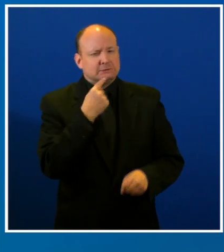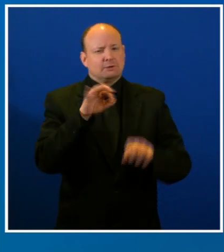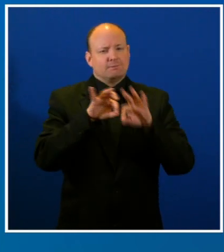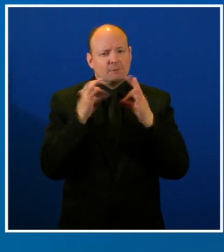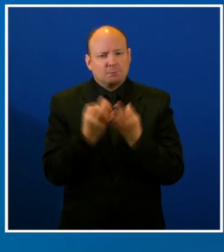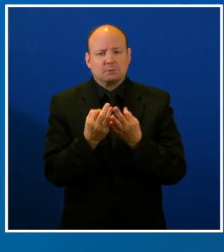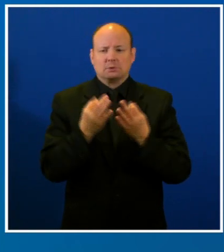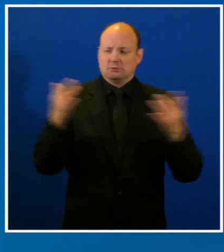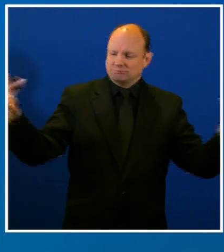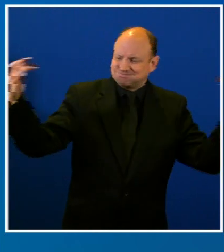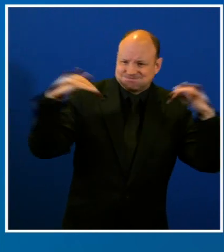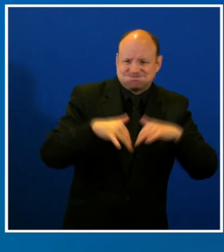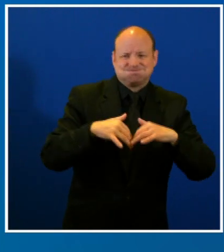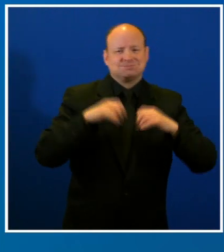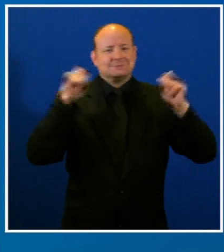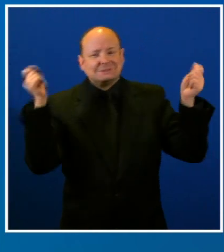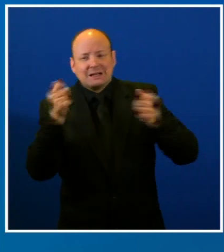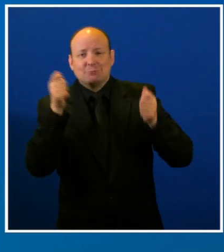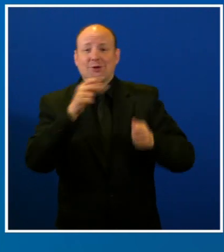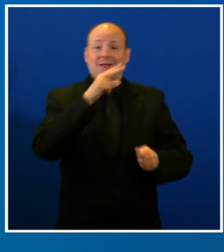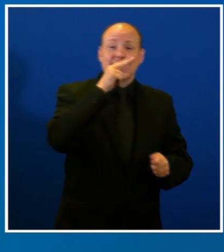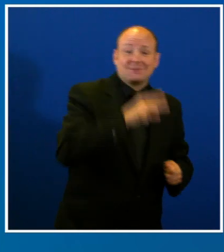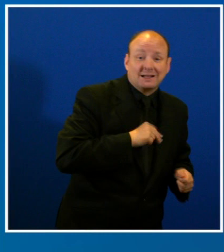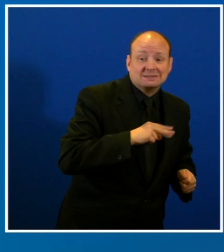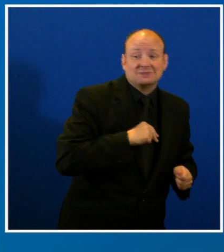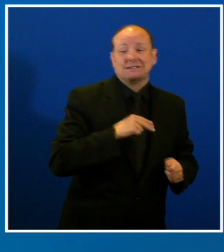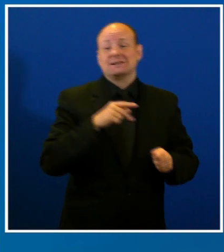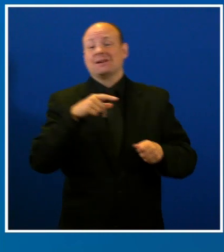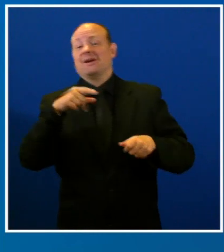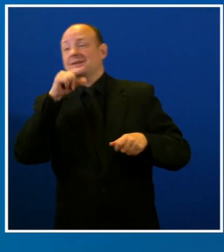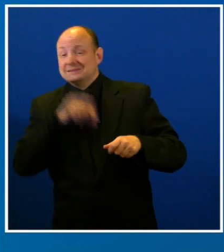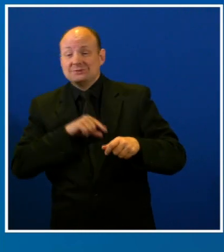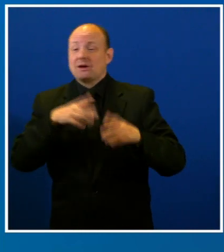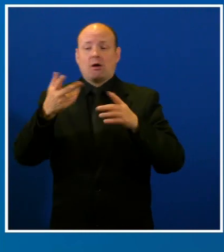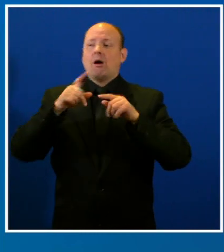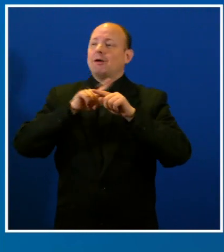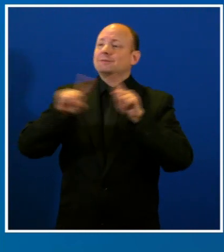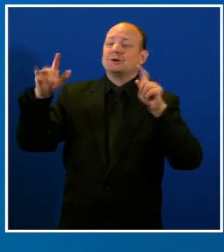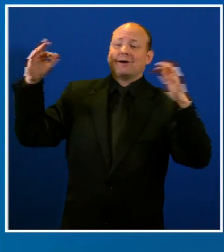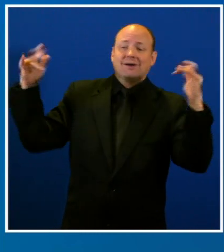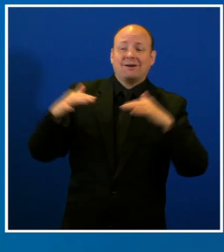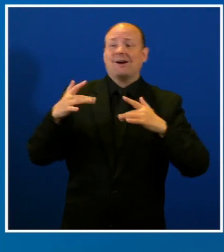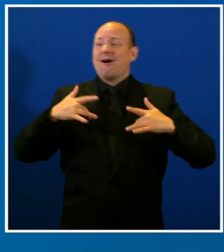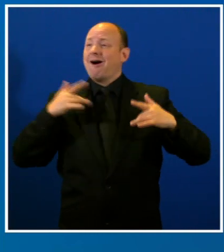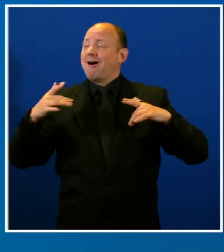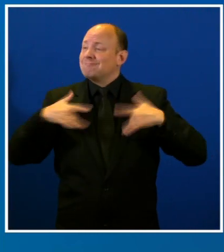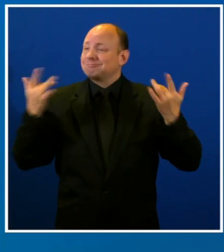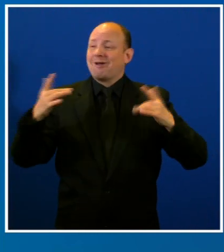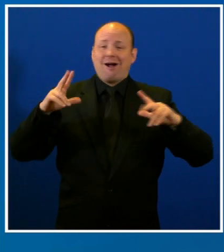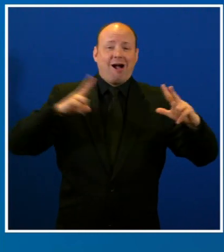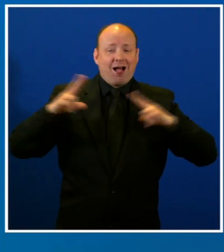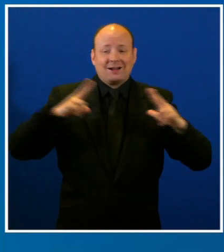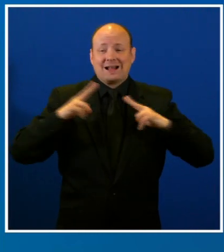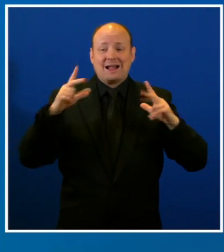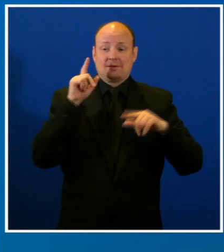celebrate Thanksgiving and all the special holidays. But the Public Health data continues to show that public